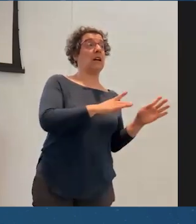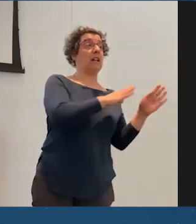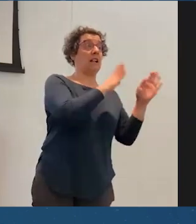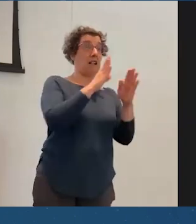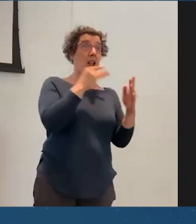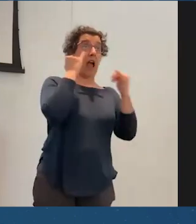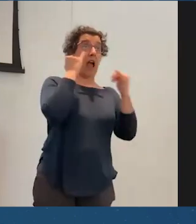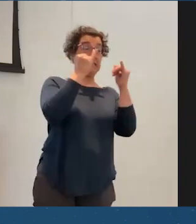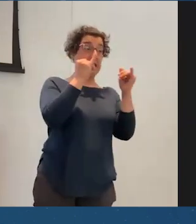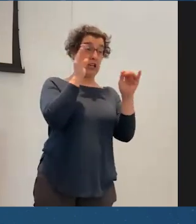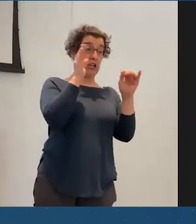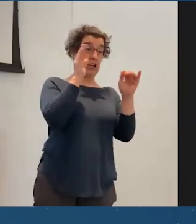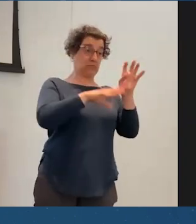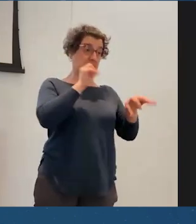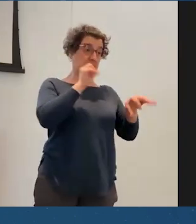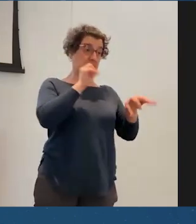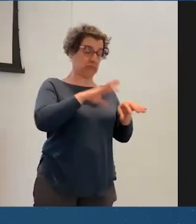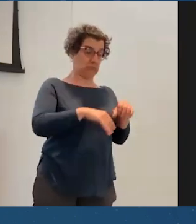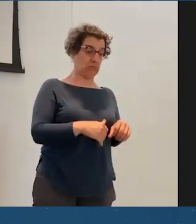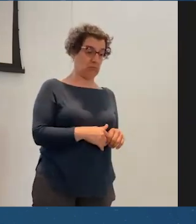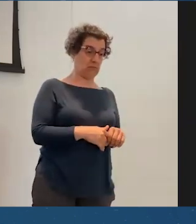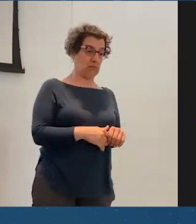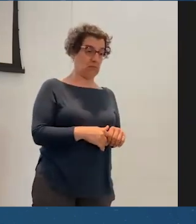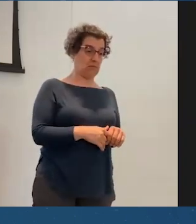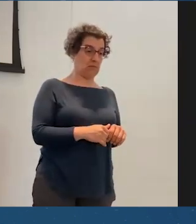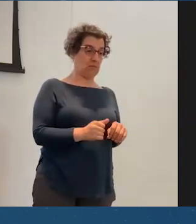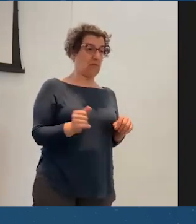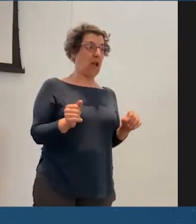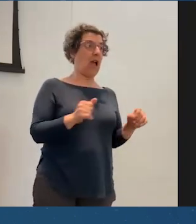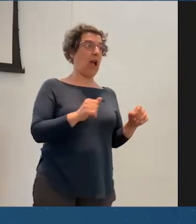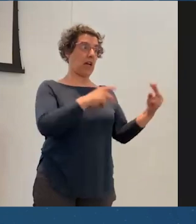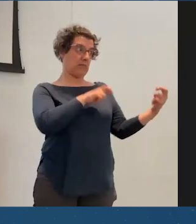which helps us brainstorm, co-create ideas